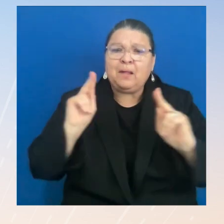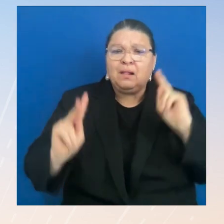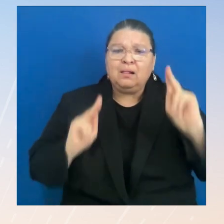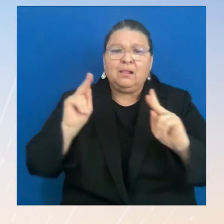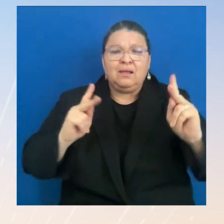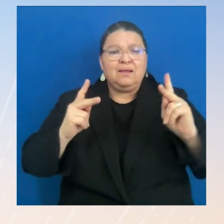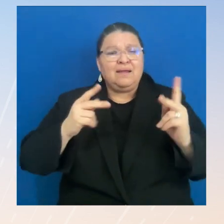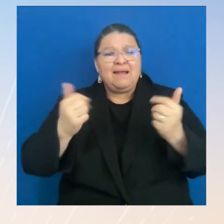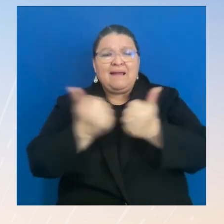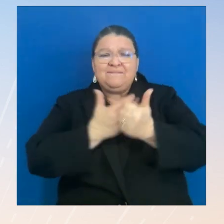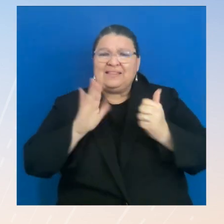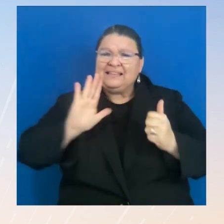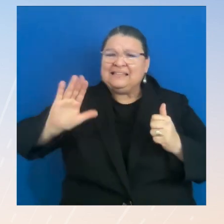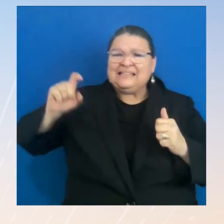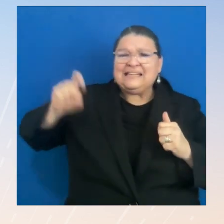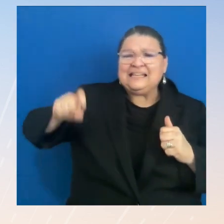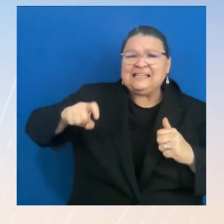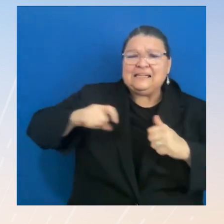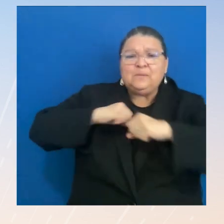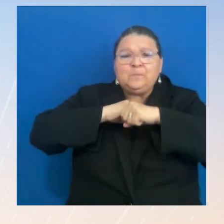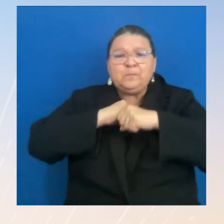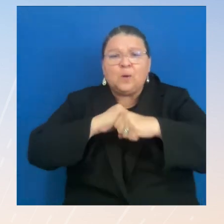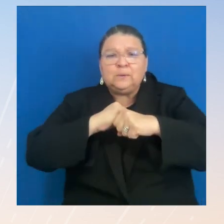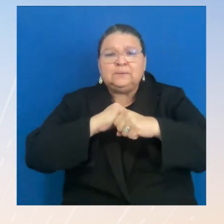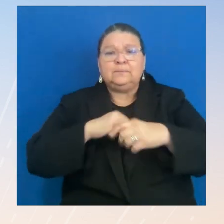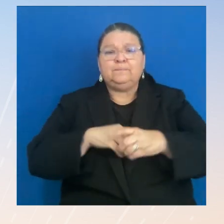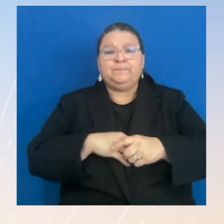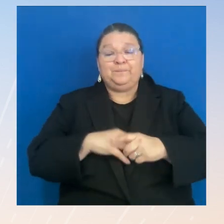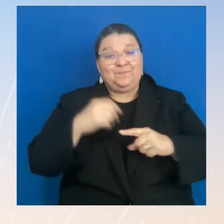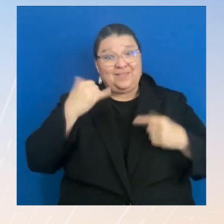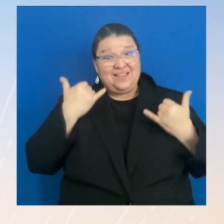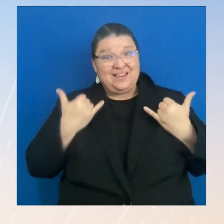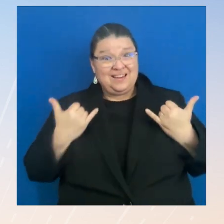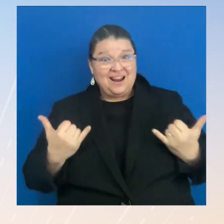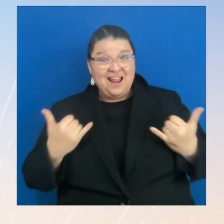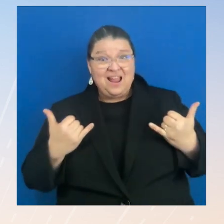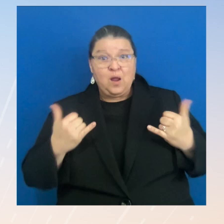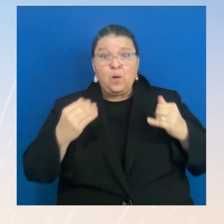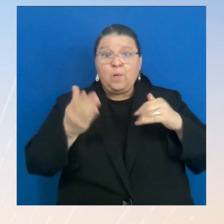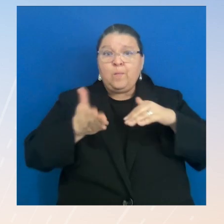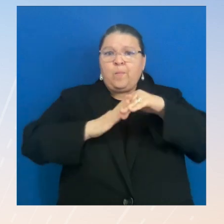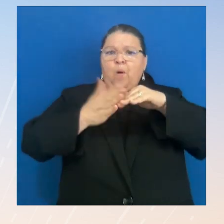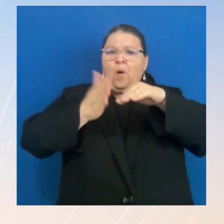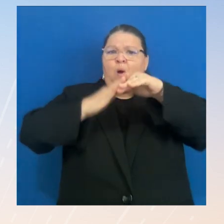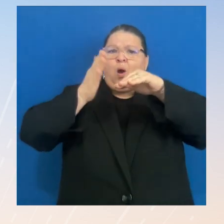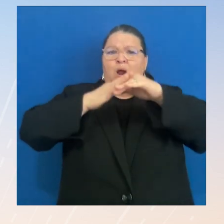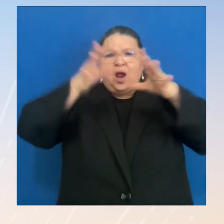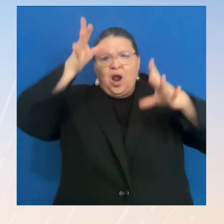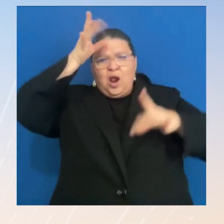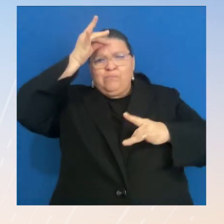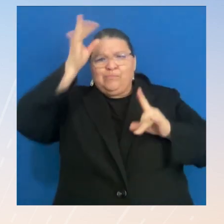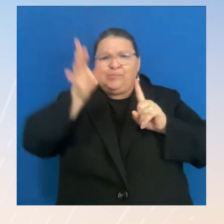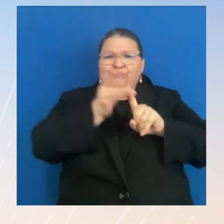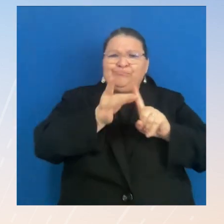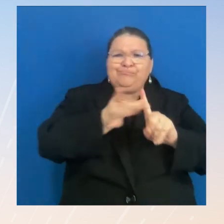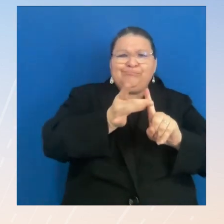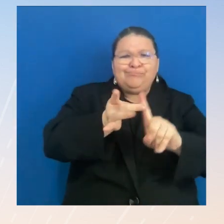I'll finally say on this: With cases rising abroad, scientific and medical experts have been clear that in the next couple of months, there could be increasing cases of COVID-19 here